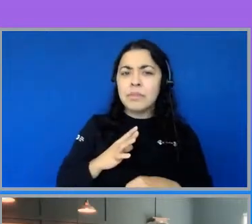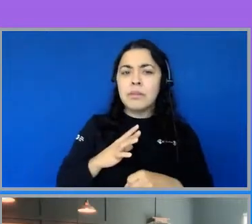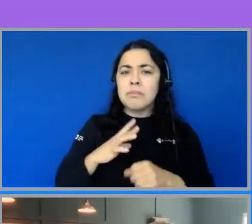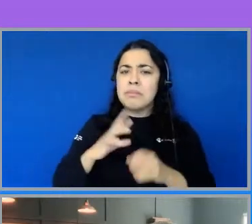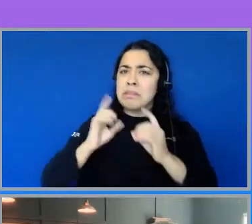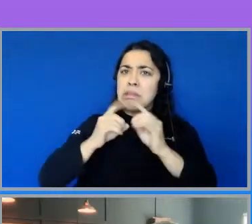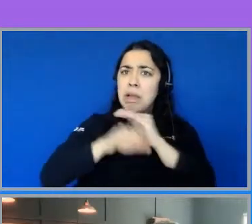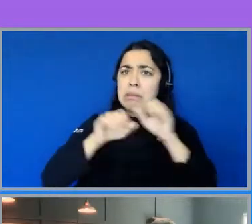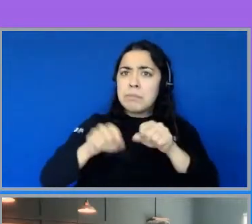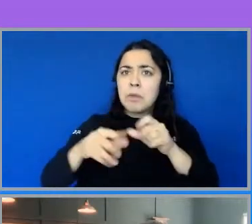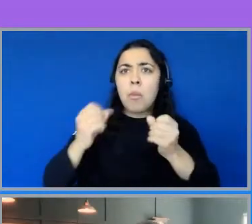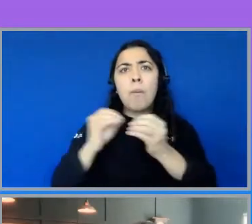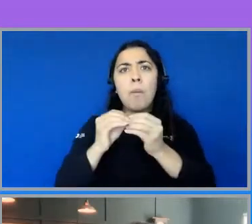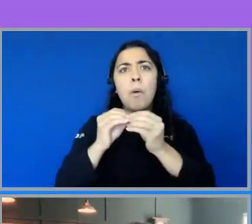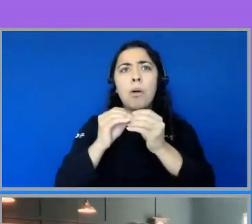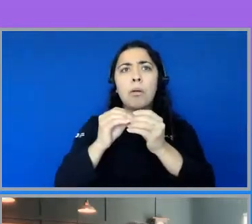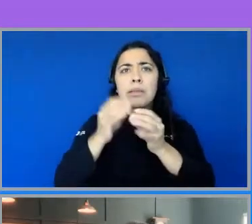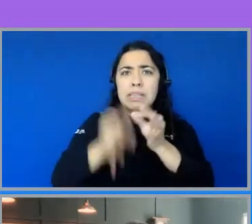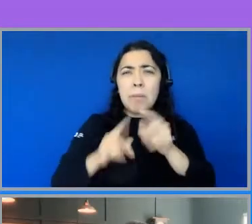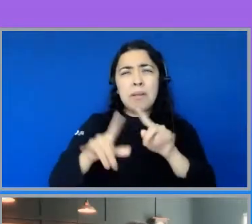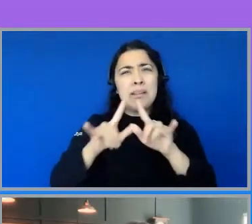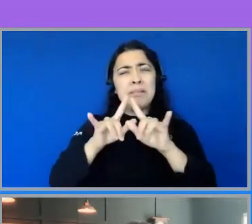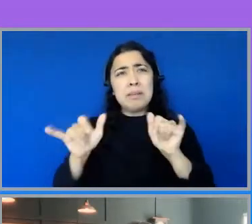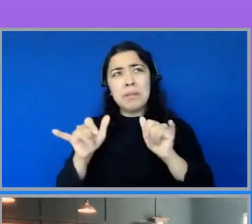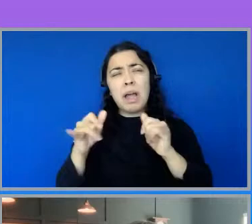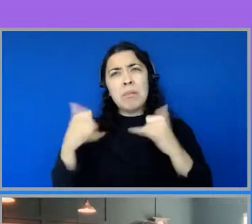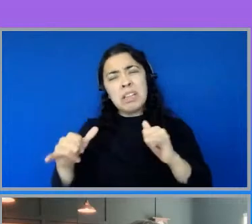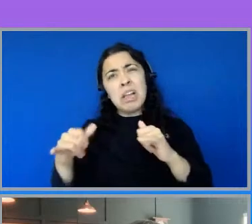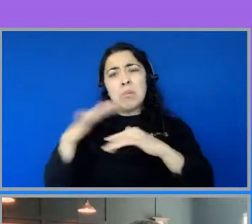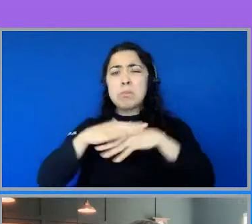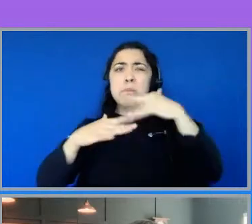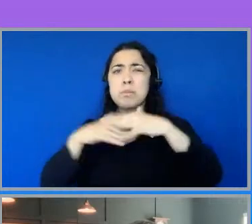smidge confusing. So let's take a quick look at a wcaG example